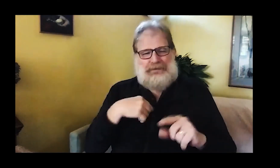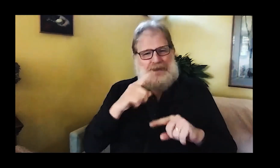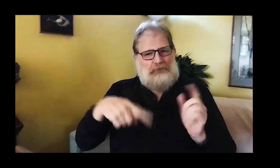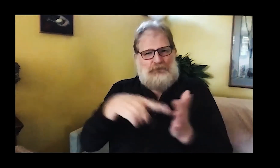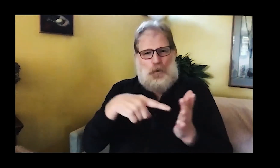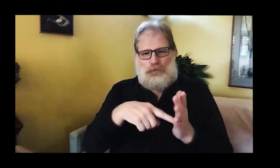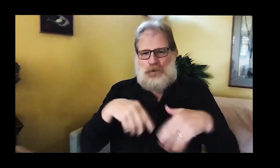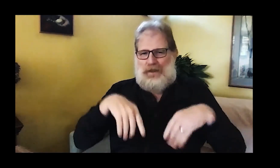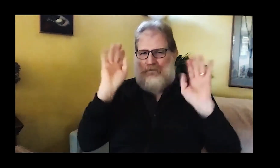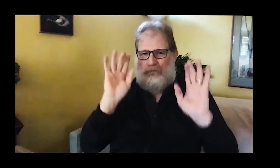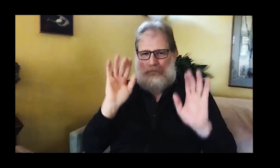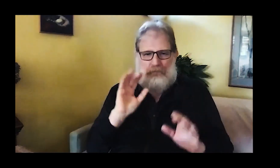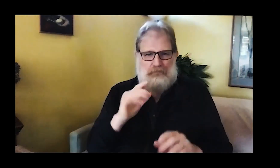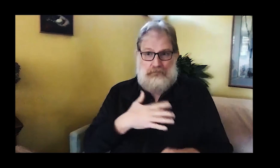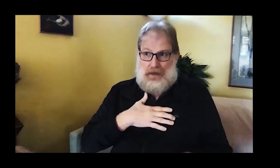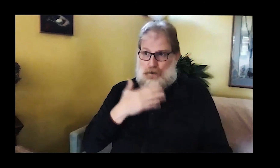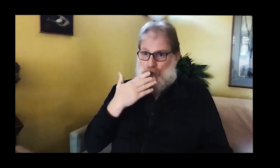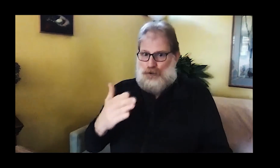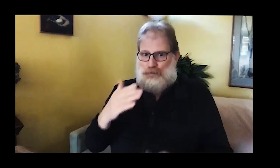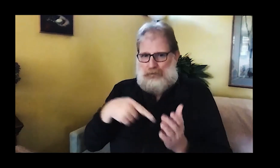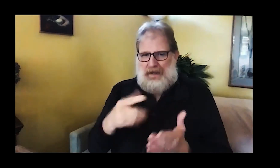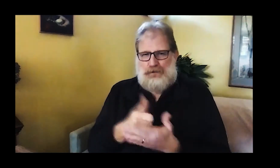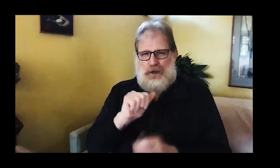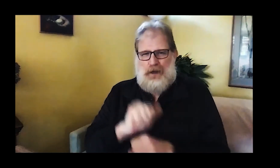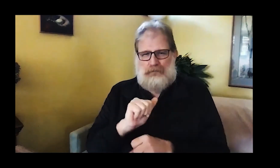like I couldn't afford to give up what I was doing. I had a good paying job at the time.